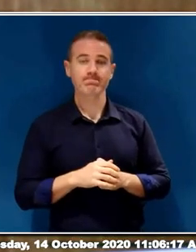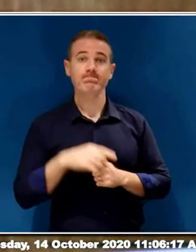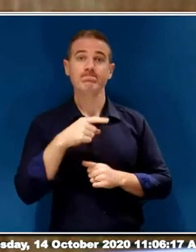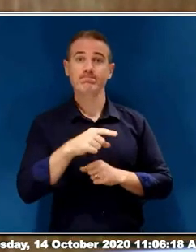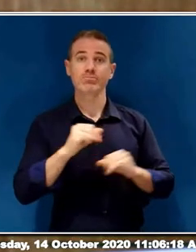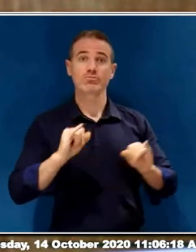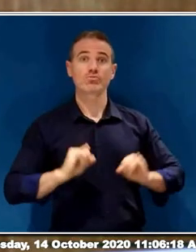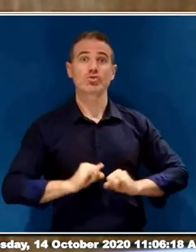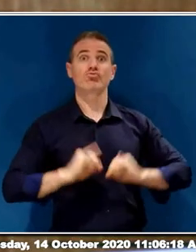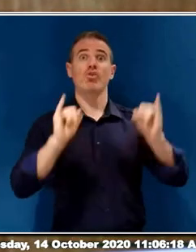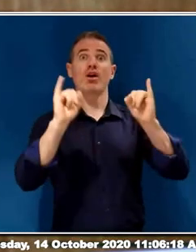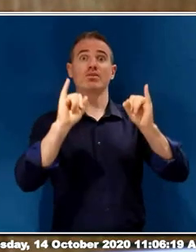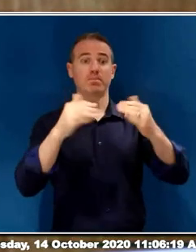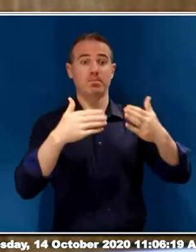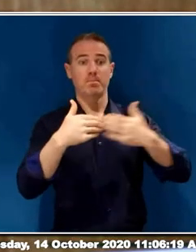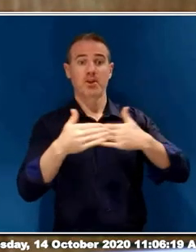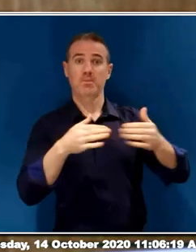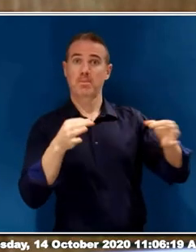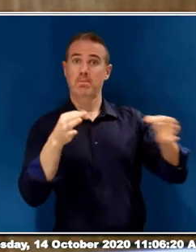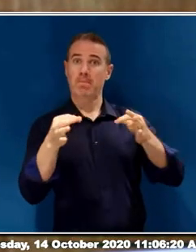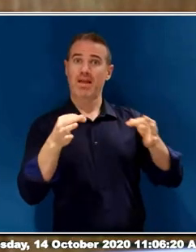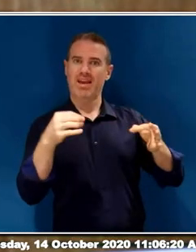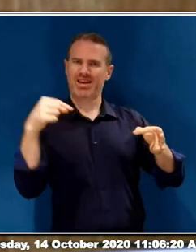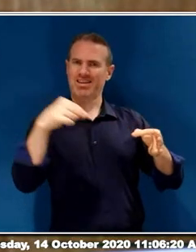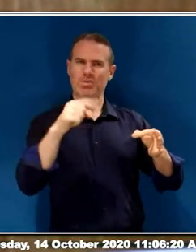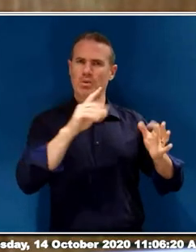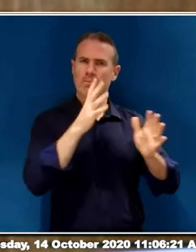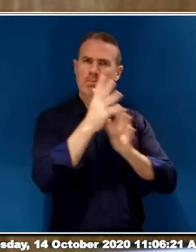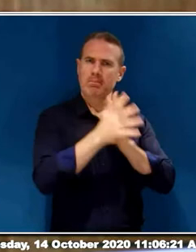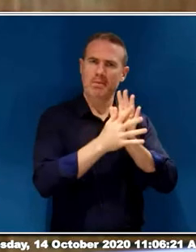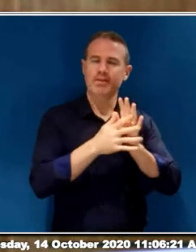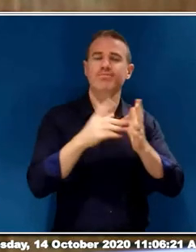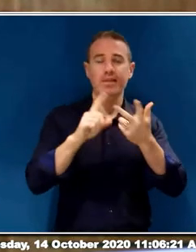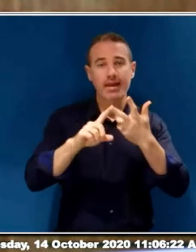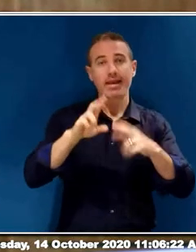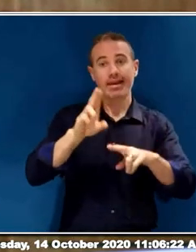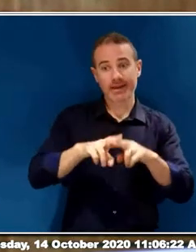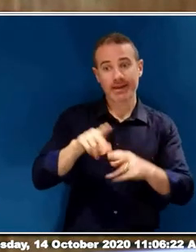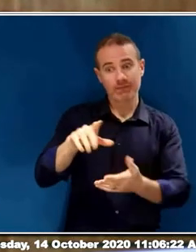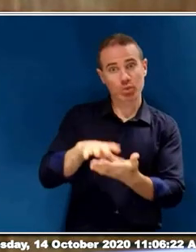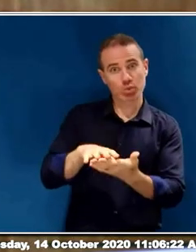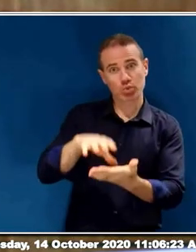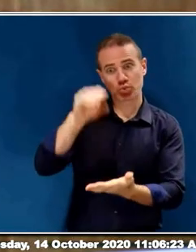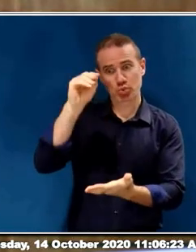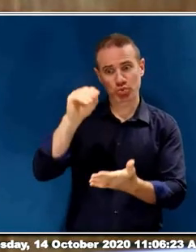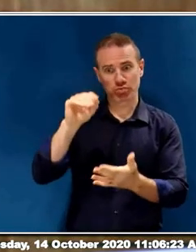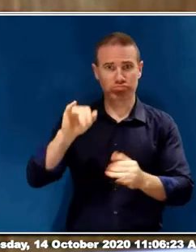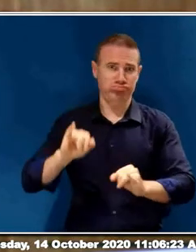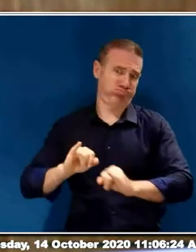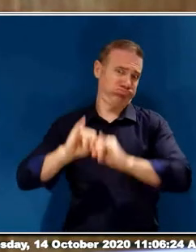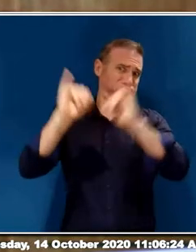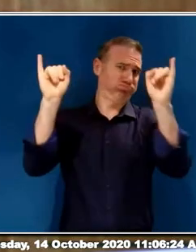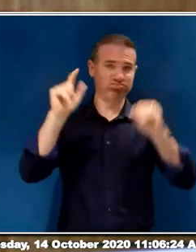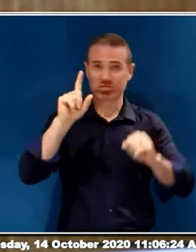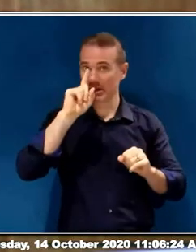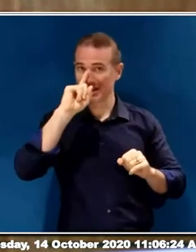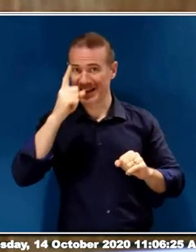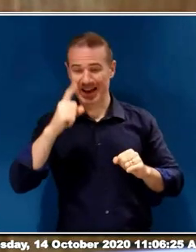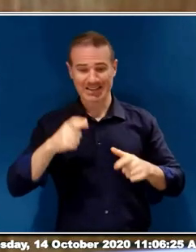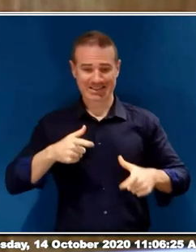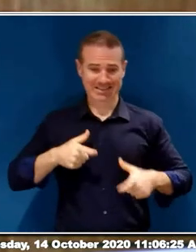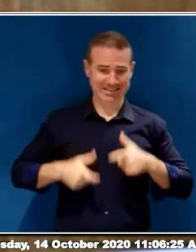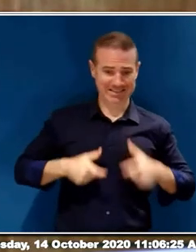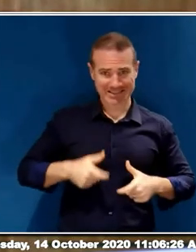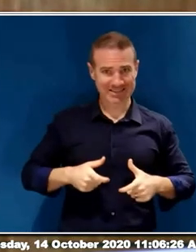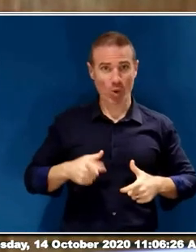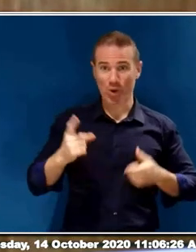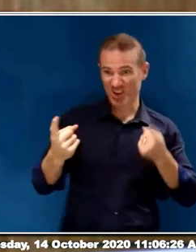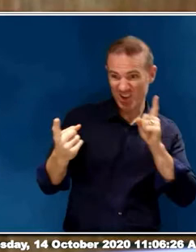and beyond the ability to self-regulate or co-regulate, it's a document